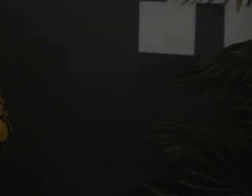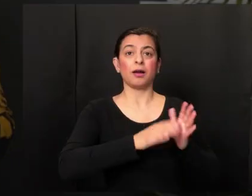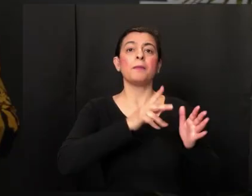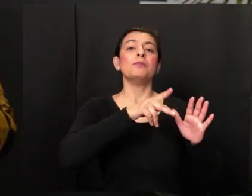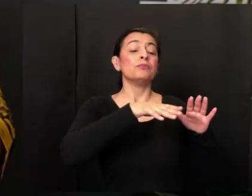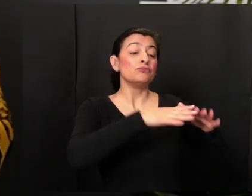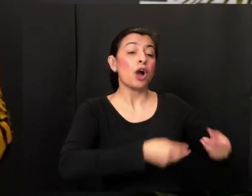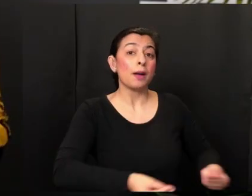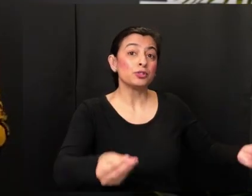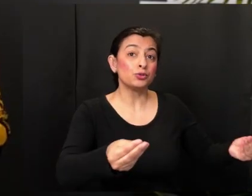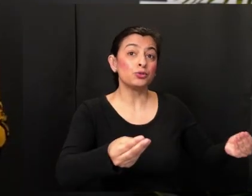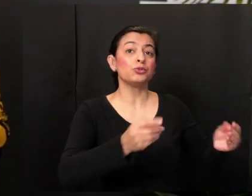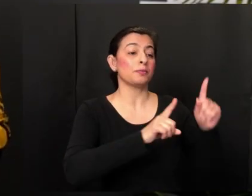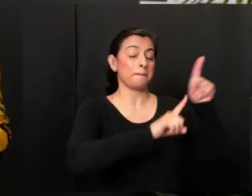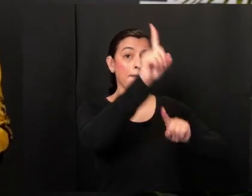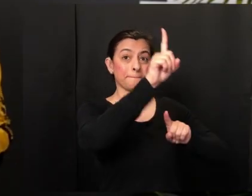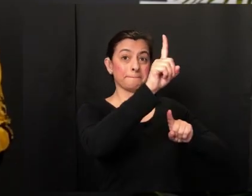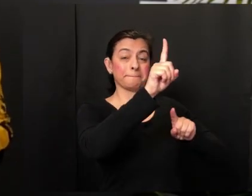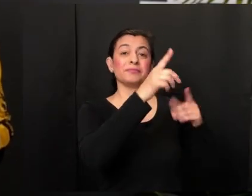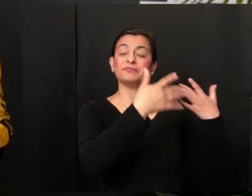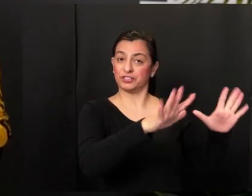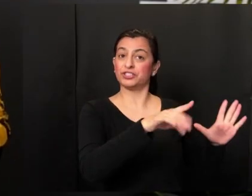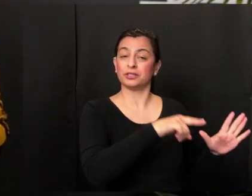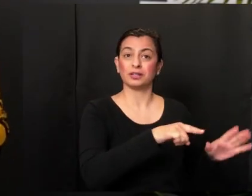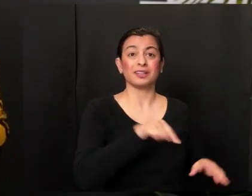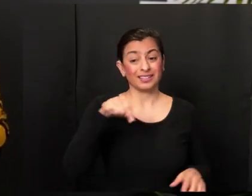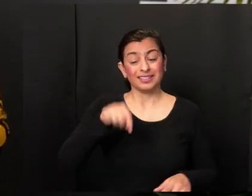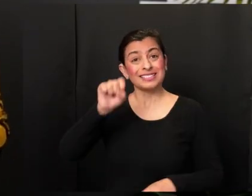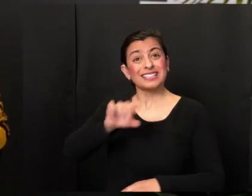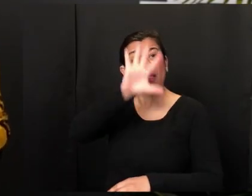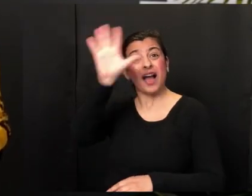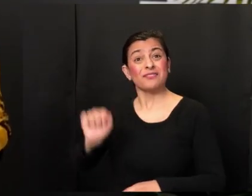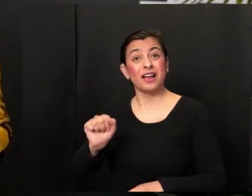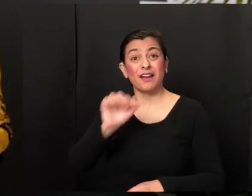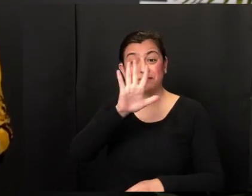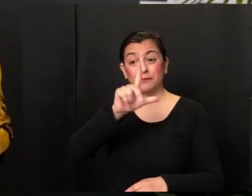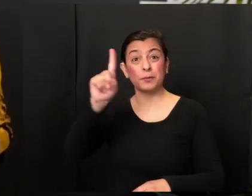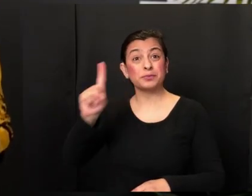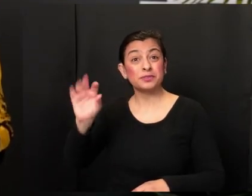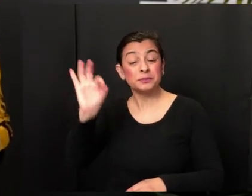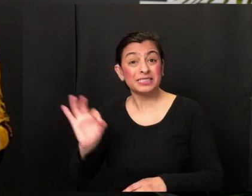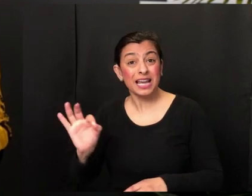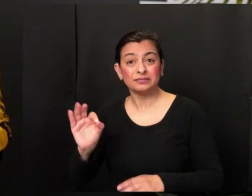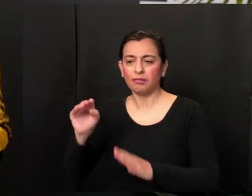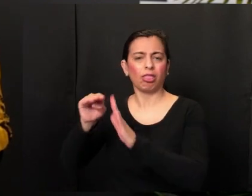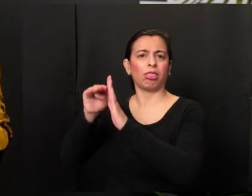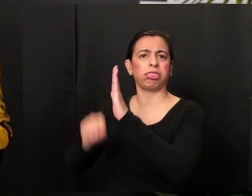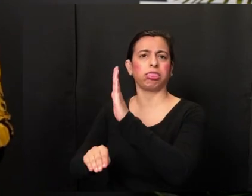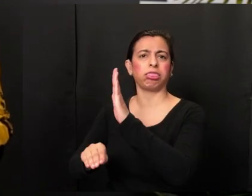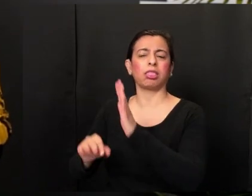and in developing countries, such as South Africa, that number drops down to a mere 30 %.